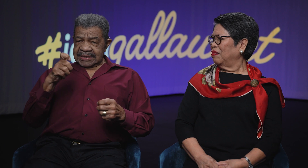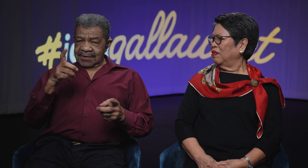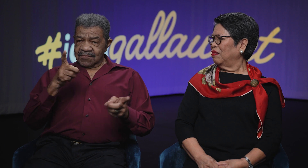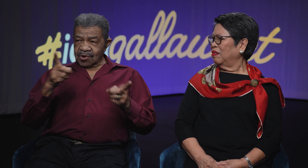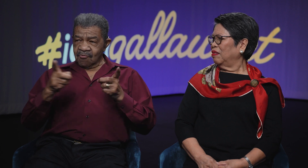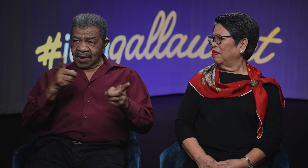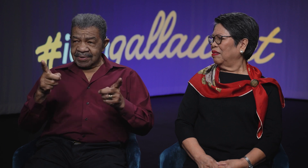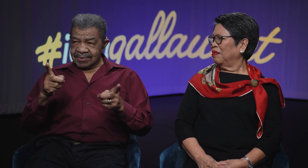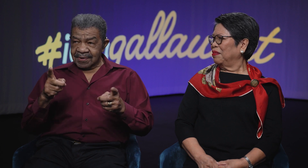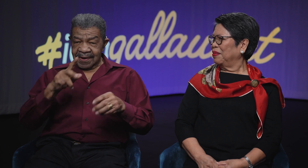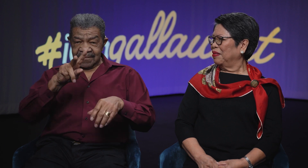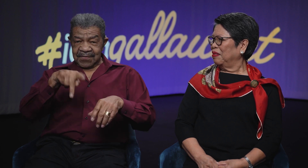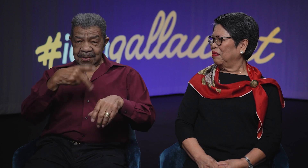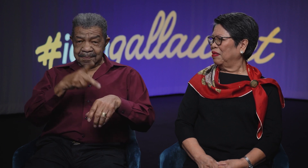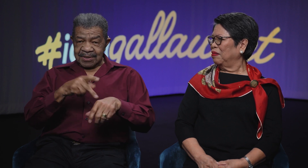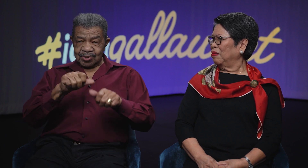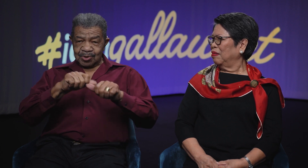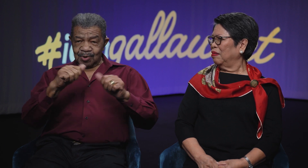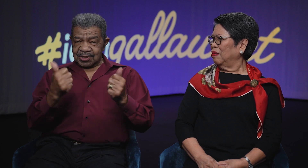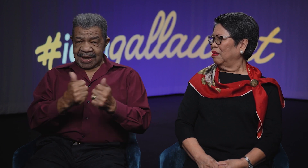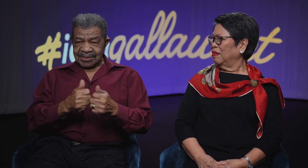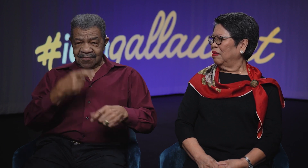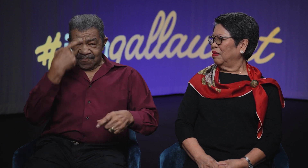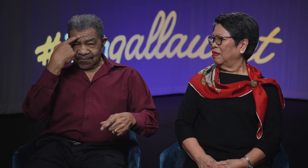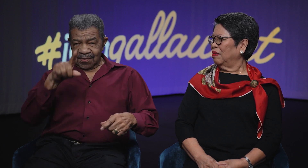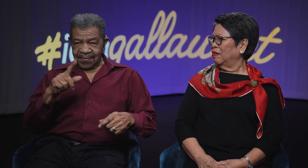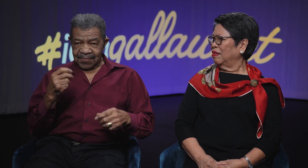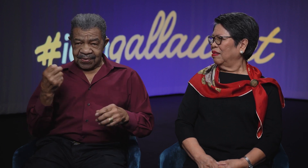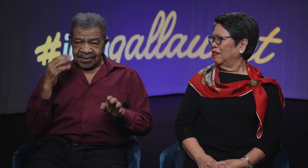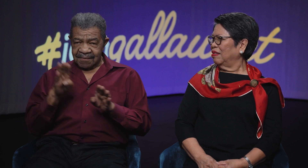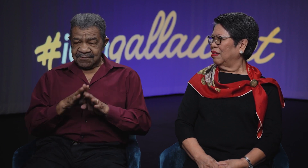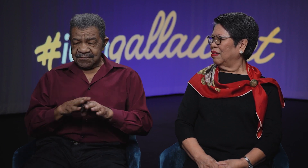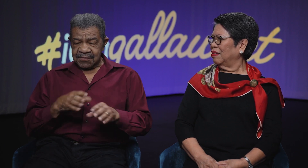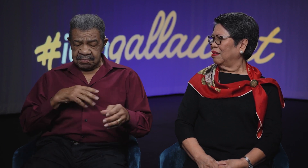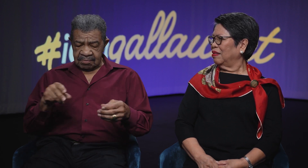Executive Director of the Philippines Association for the Deaf.